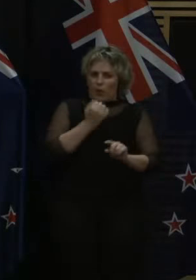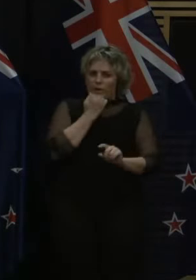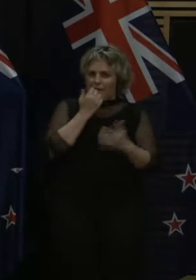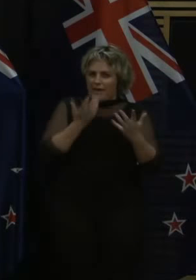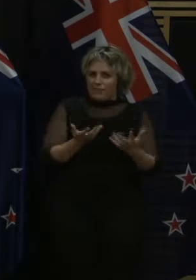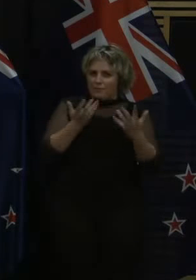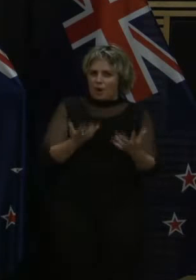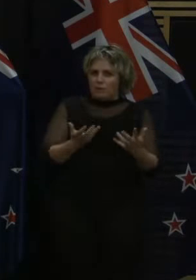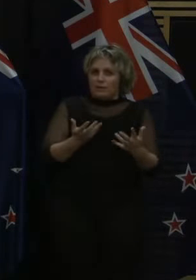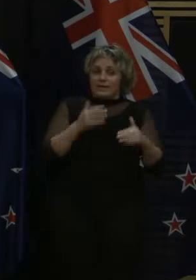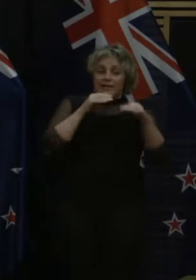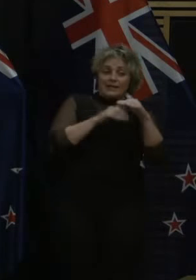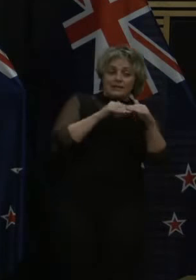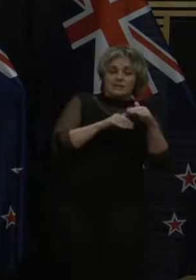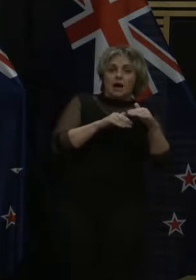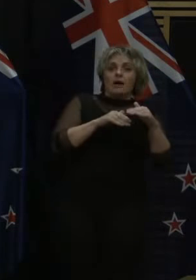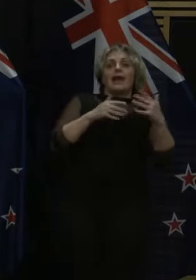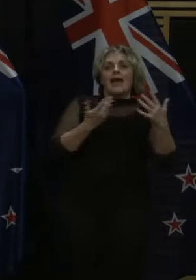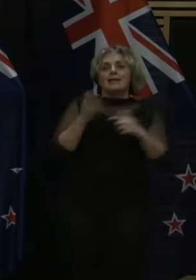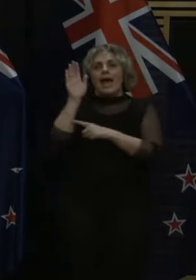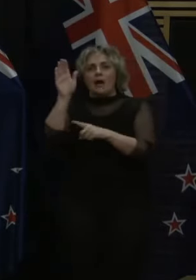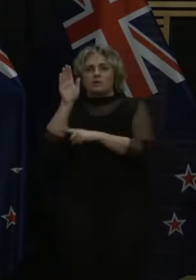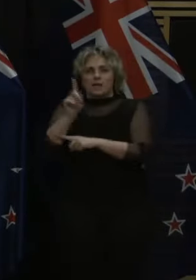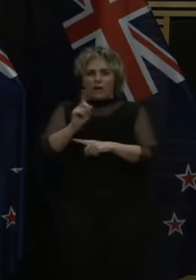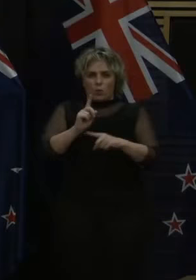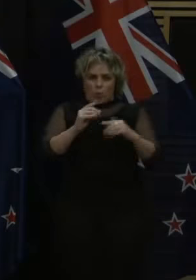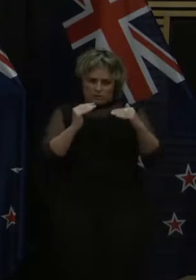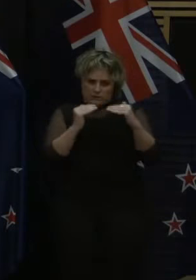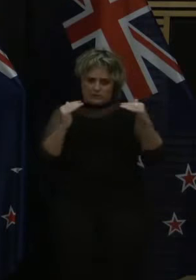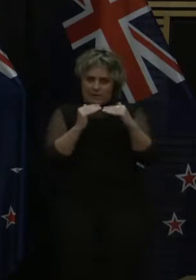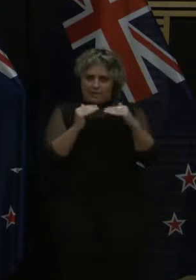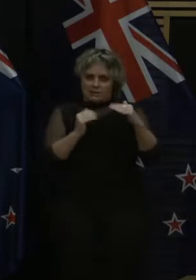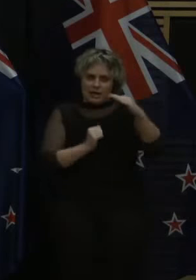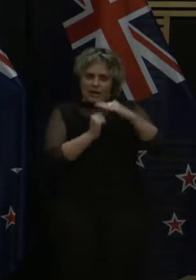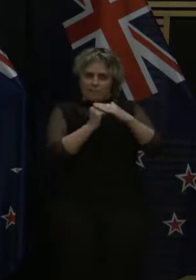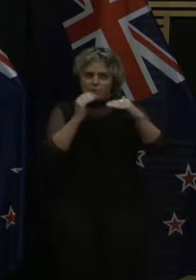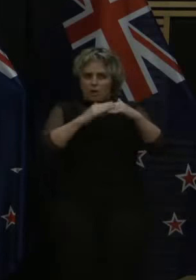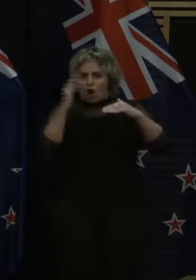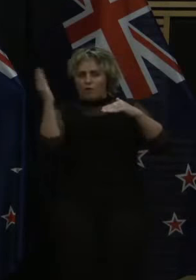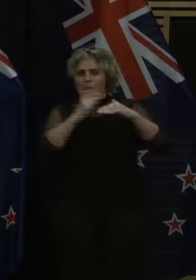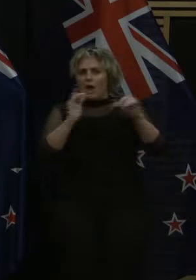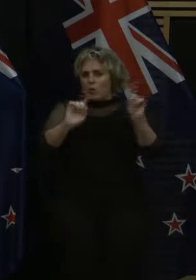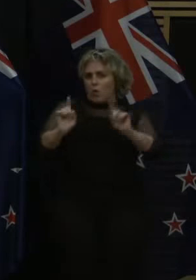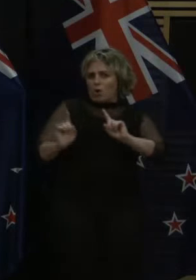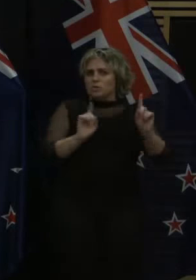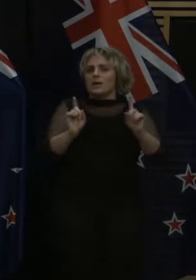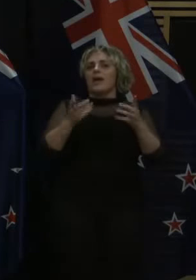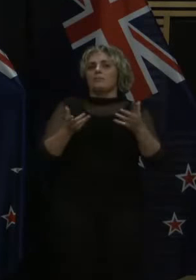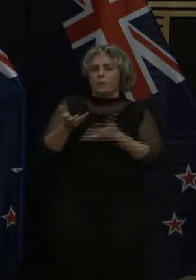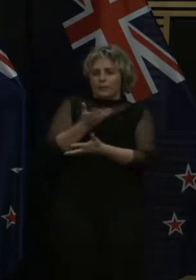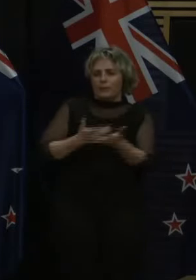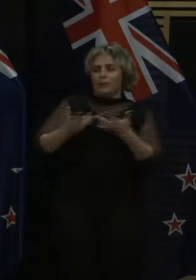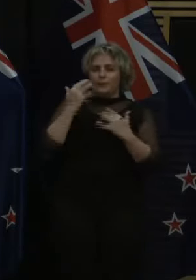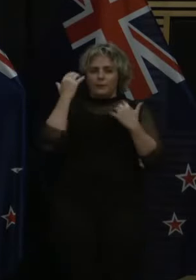We're then looking at the application of numbers across